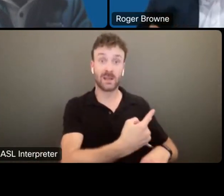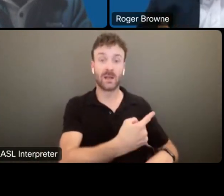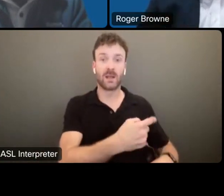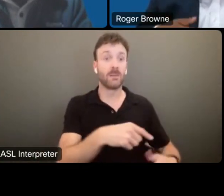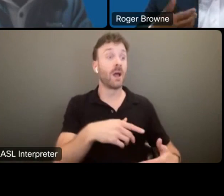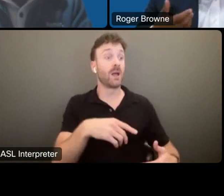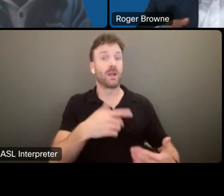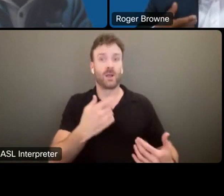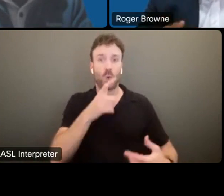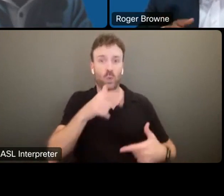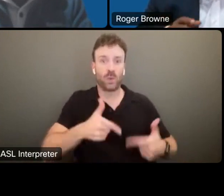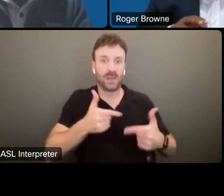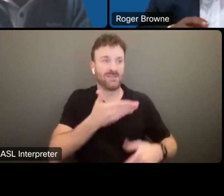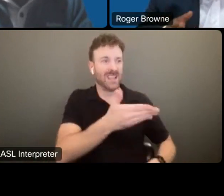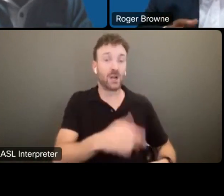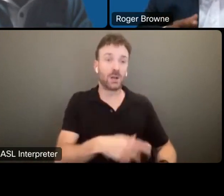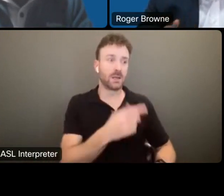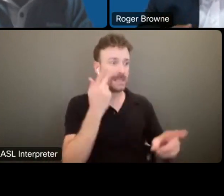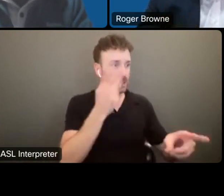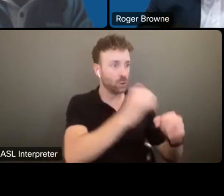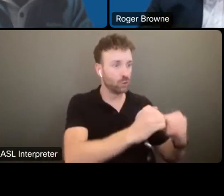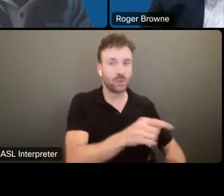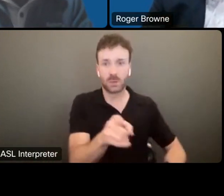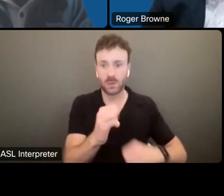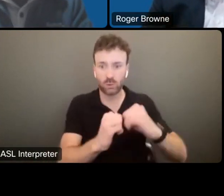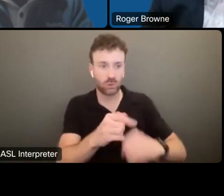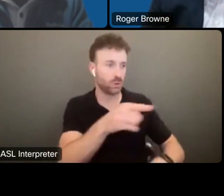And every one that pops up of these short duration nature where we're not looking at